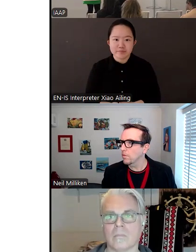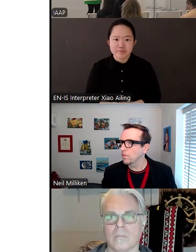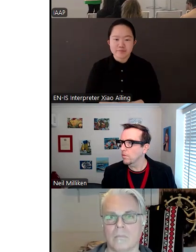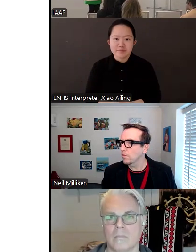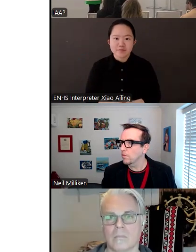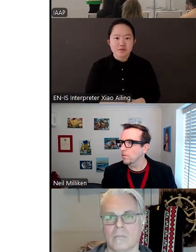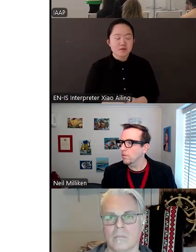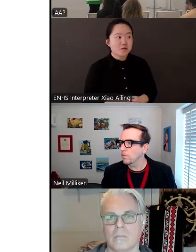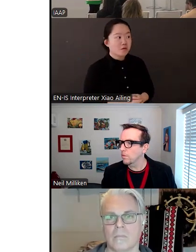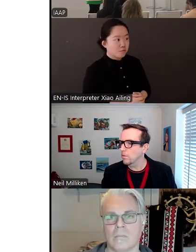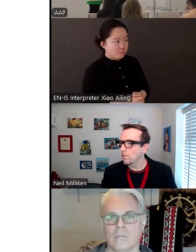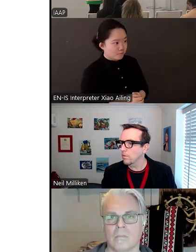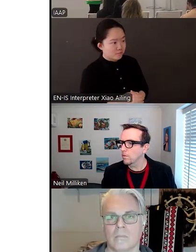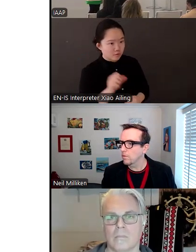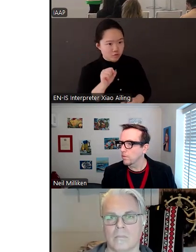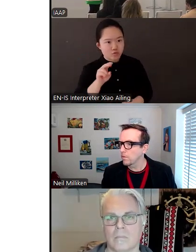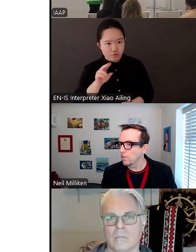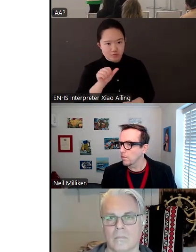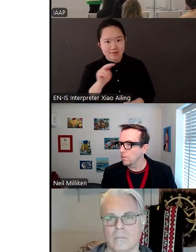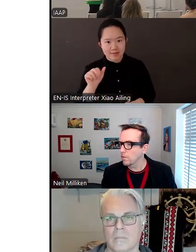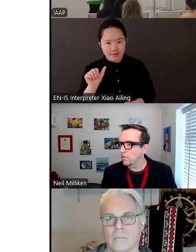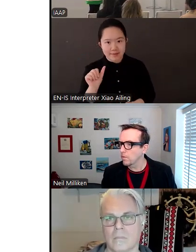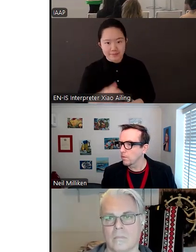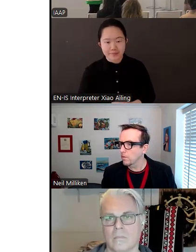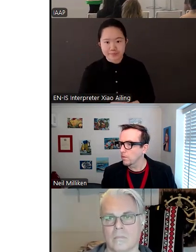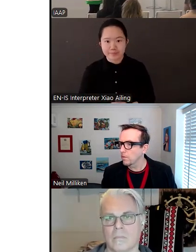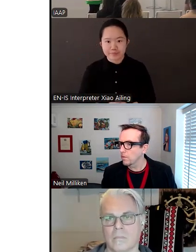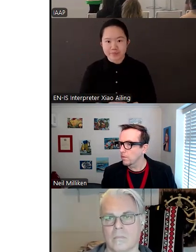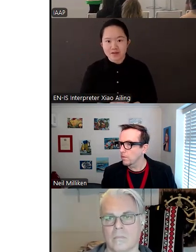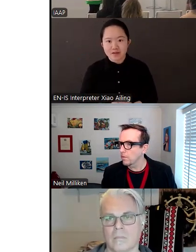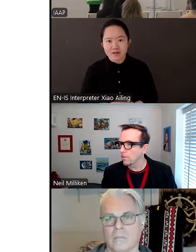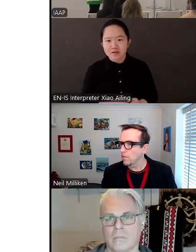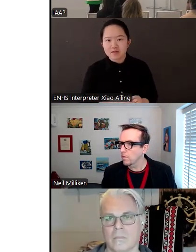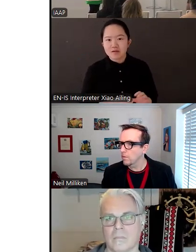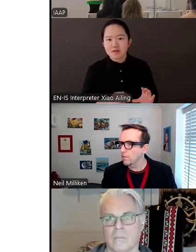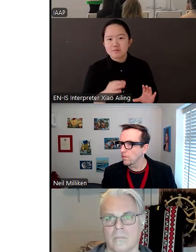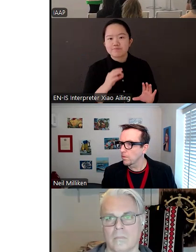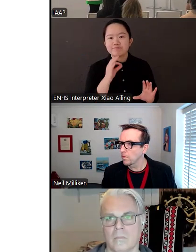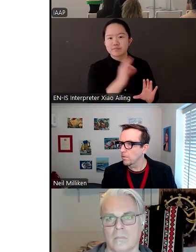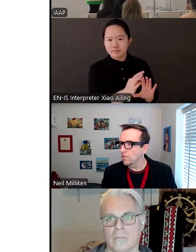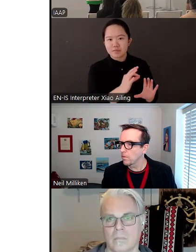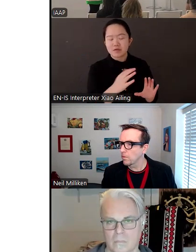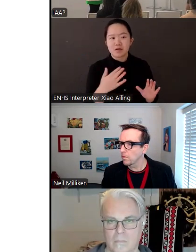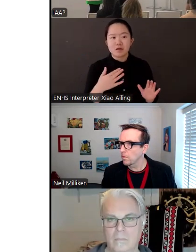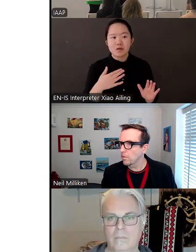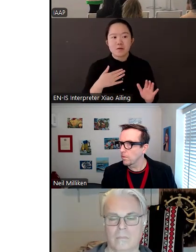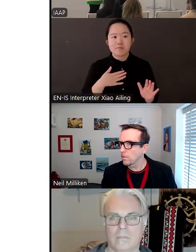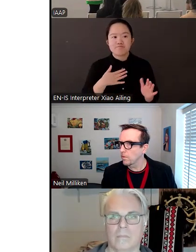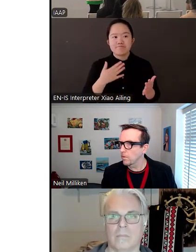And I could add, I have a disability myself, and this one says I'm sensory, I'm deaf. So I have a friend who Stefan has and has CP’s.